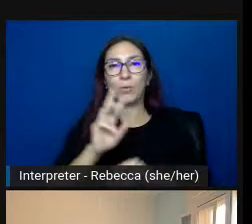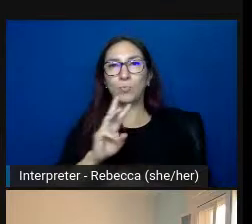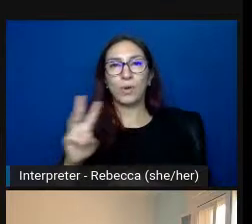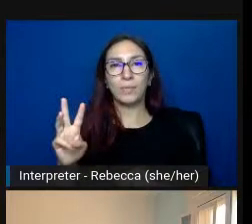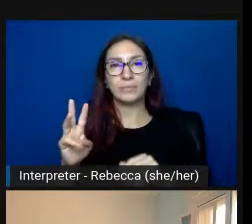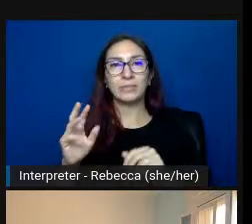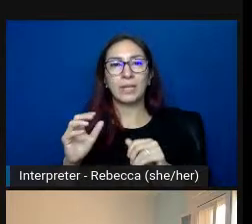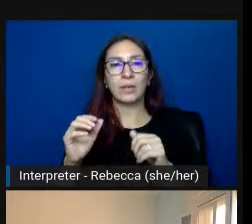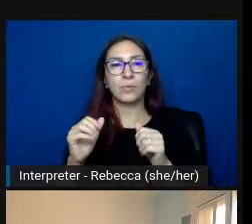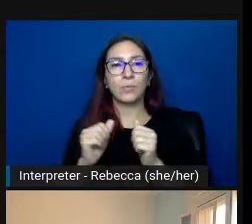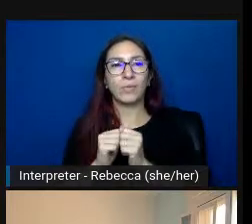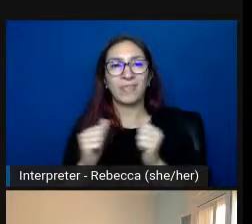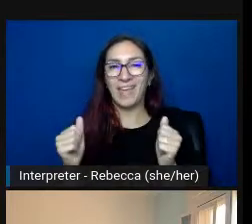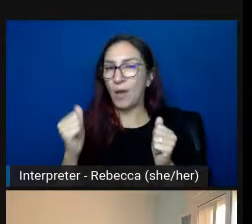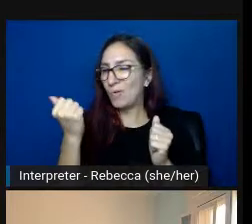in which was how to be a website using